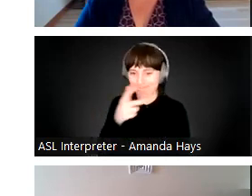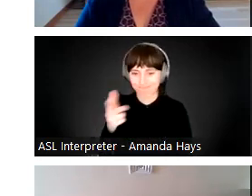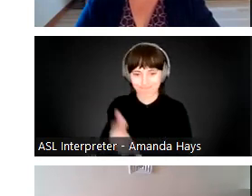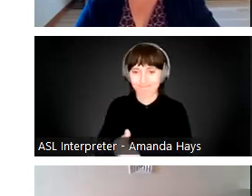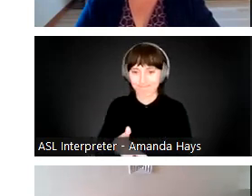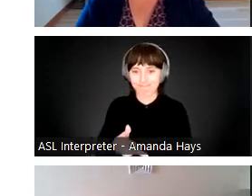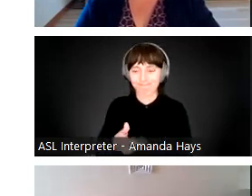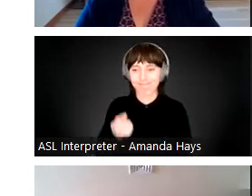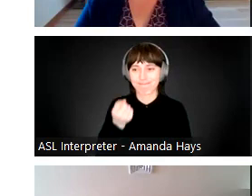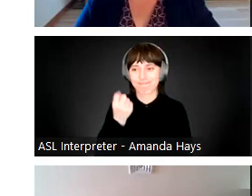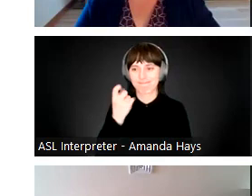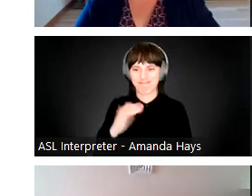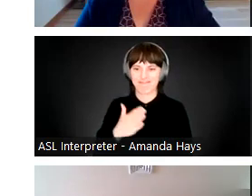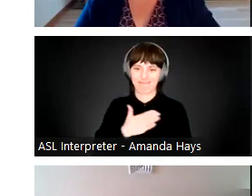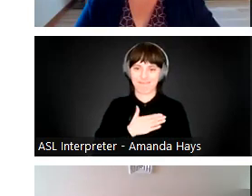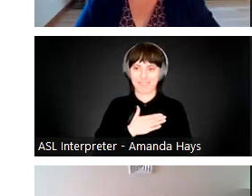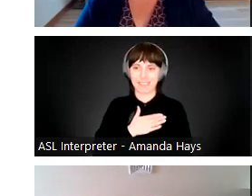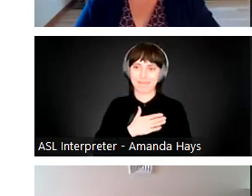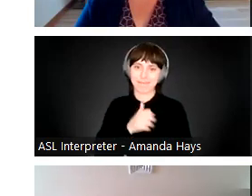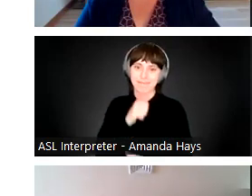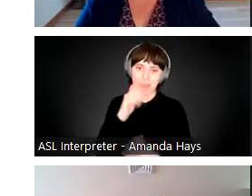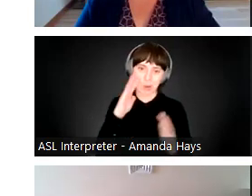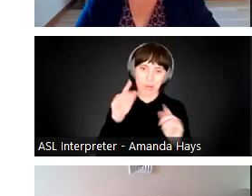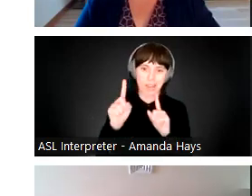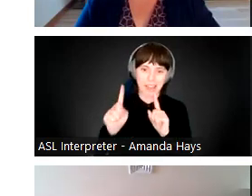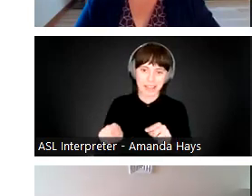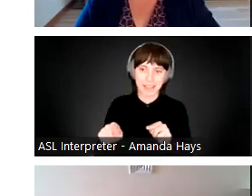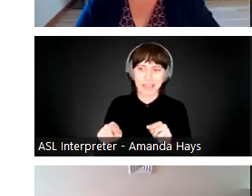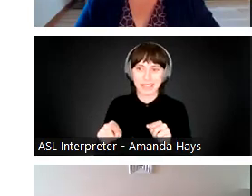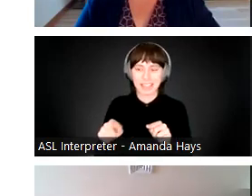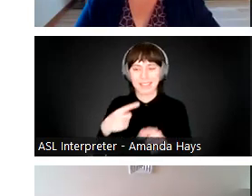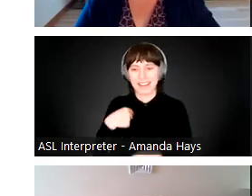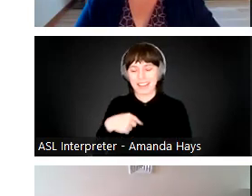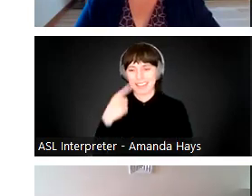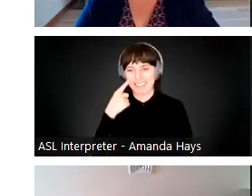But that's my not-so-hopeful answer,